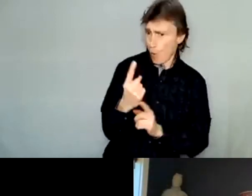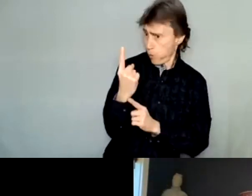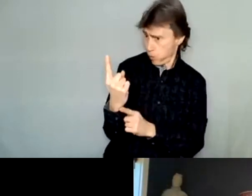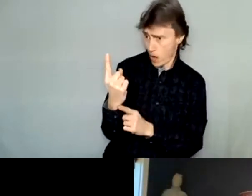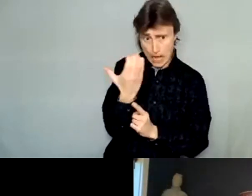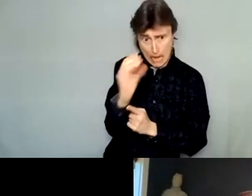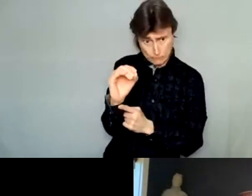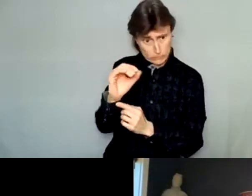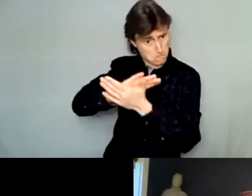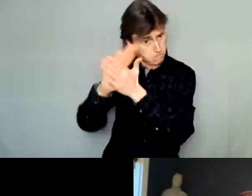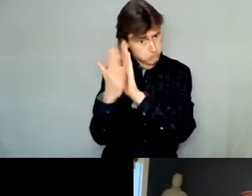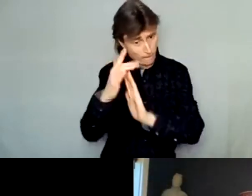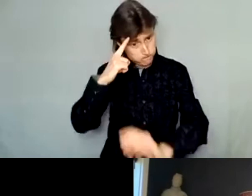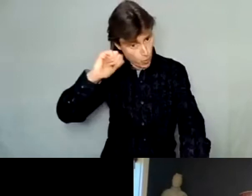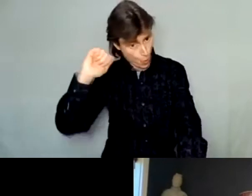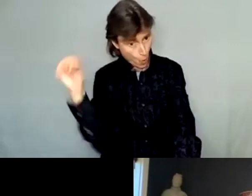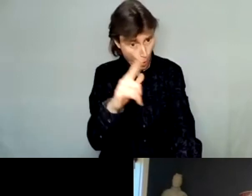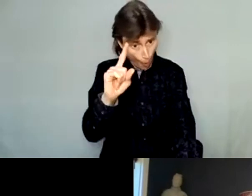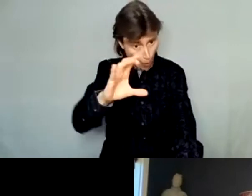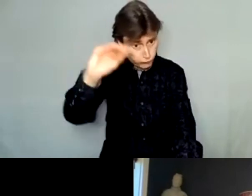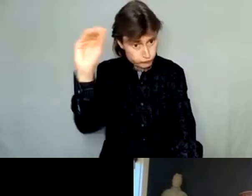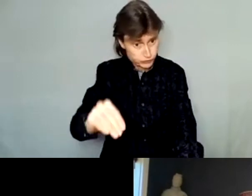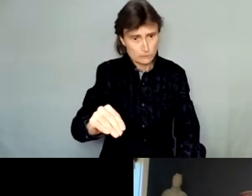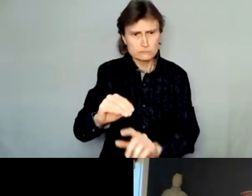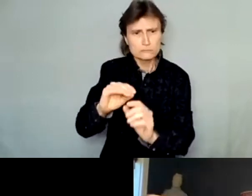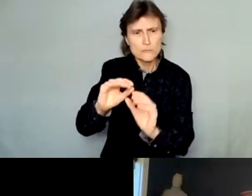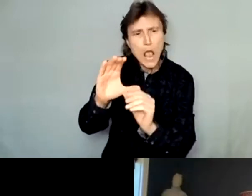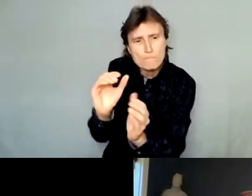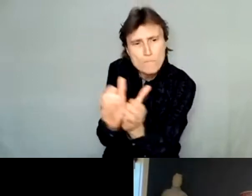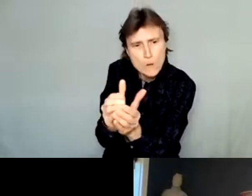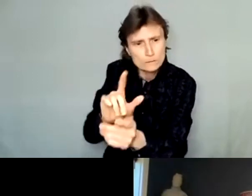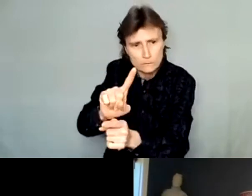But it does mean that from Calgary Arts Development's perspective as we look at the breadth and